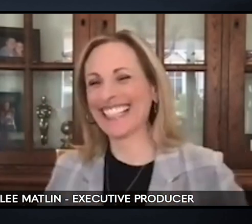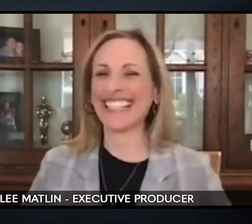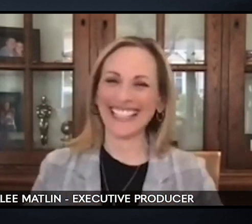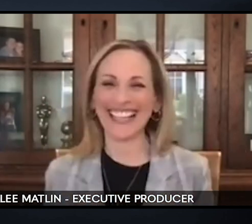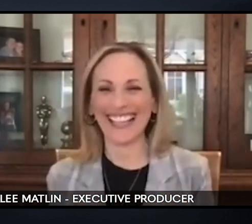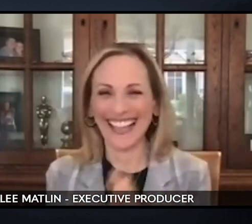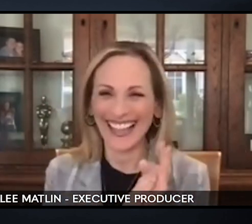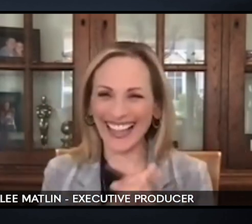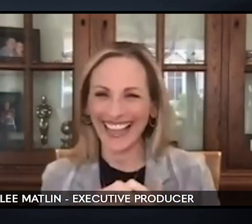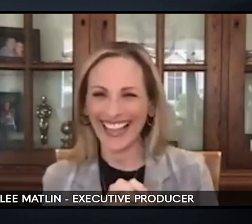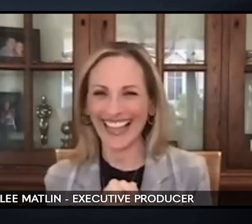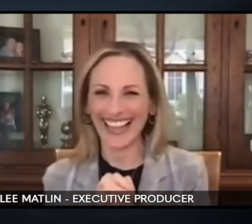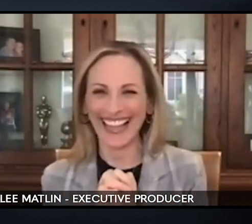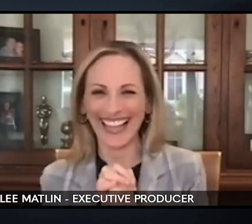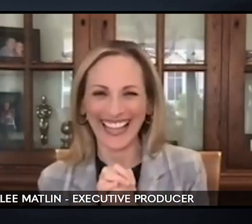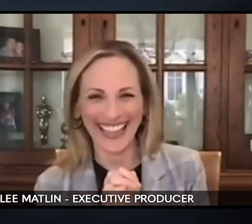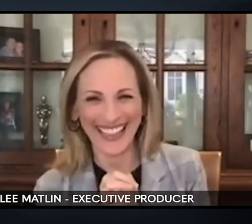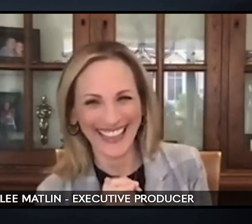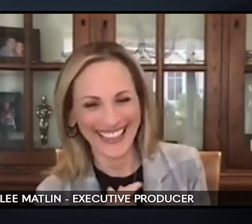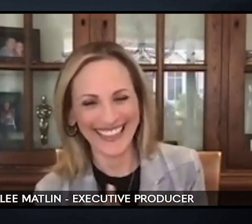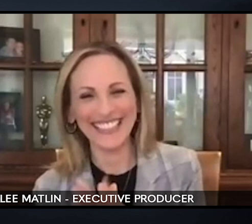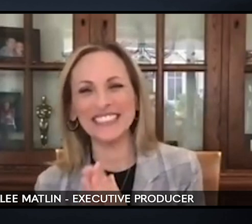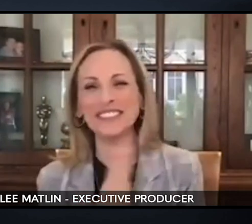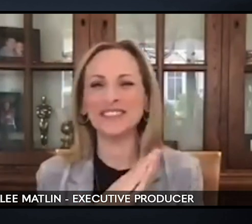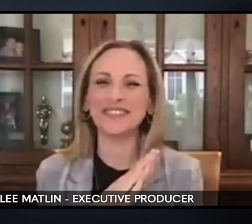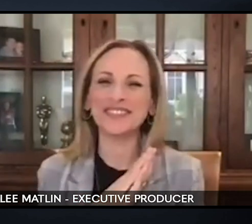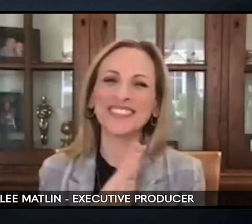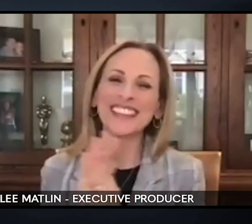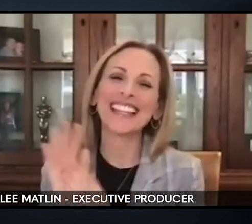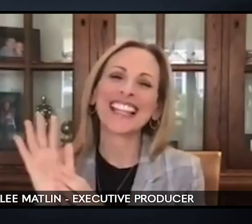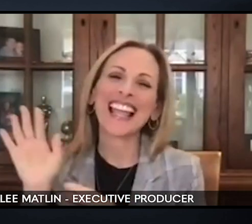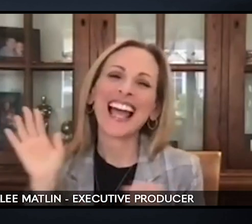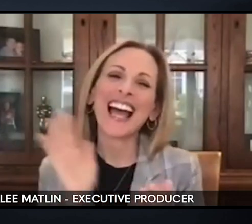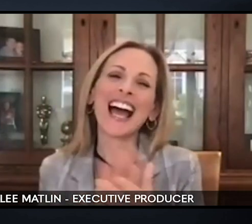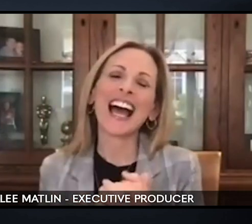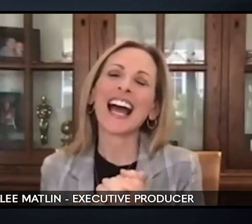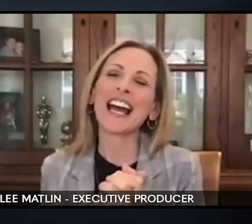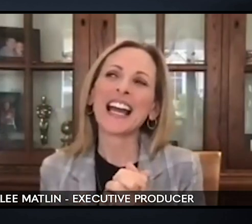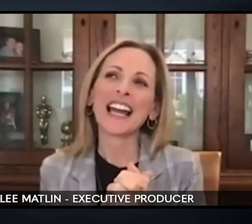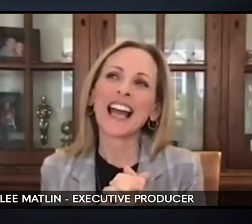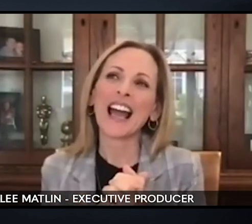math and figure it out. I won't say it, but you know how old I am. Anyway.